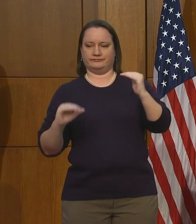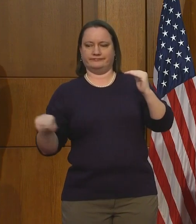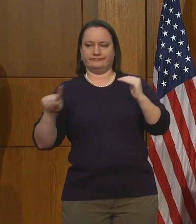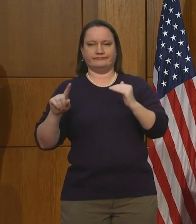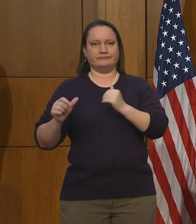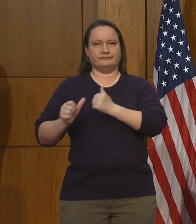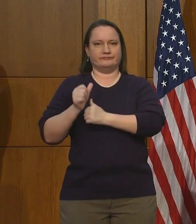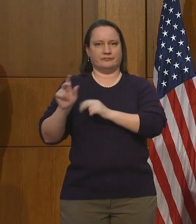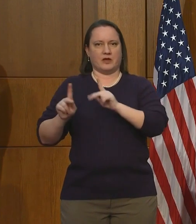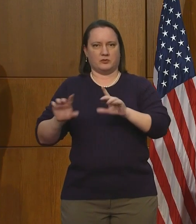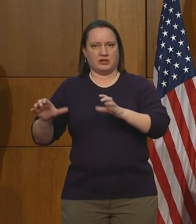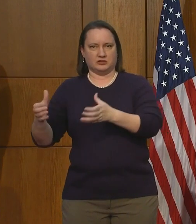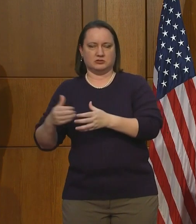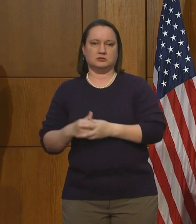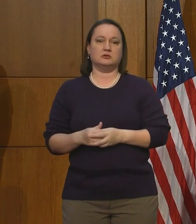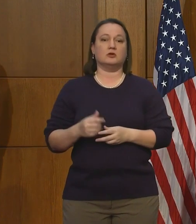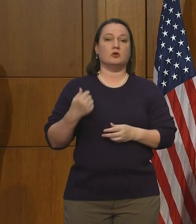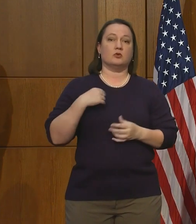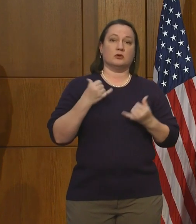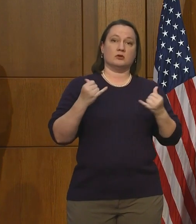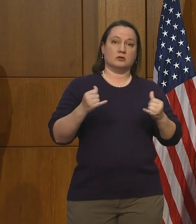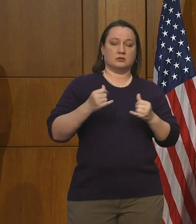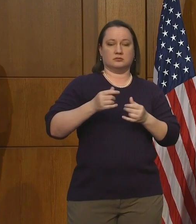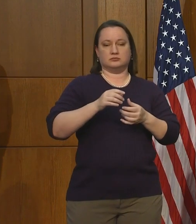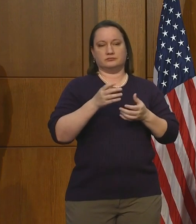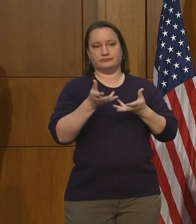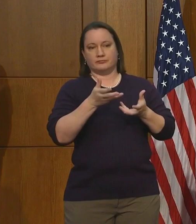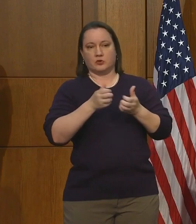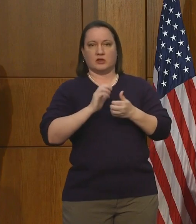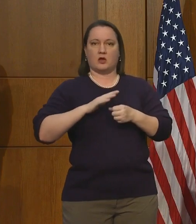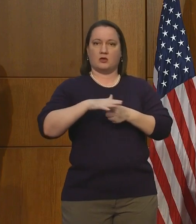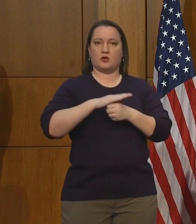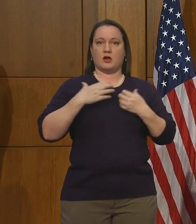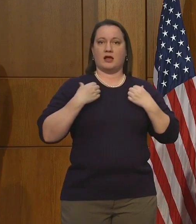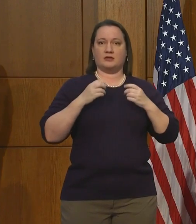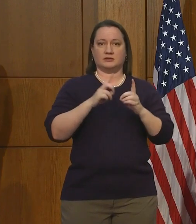AT THE FOR OUR CONTACT TRACERS-